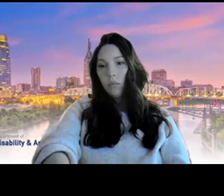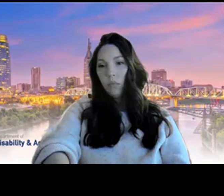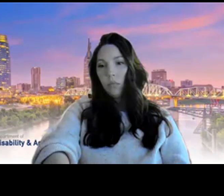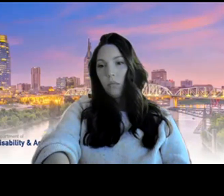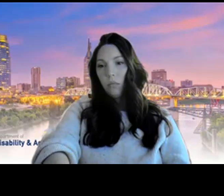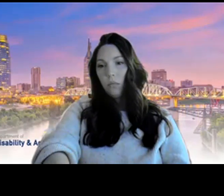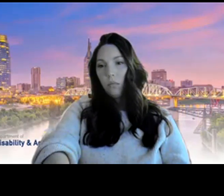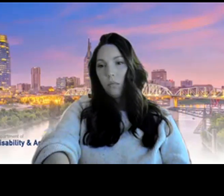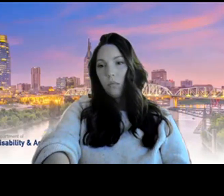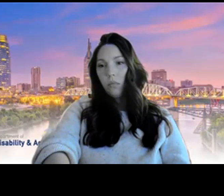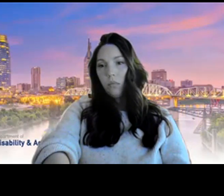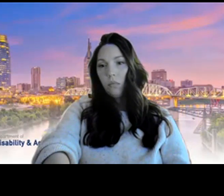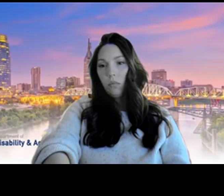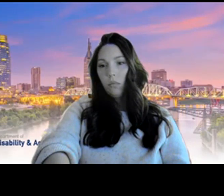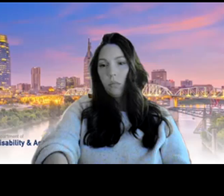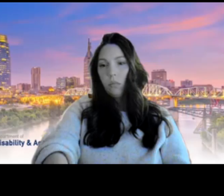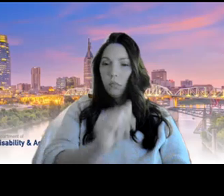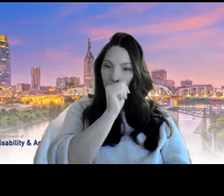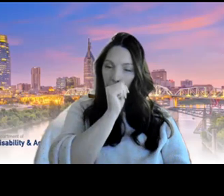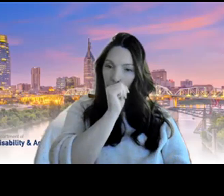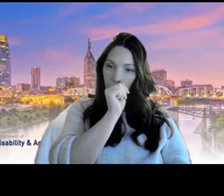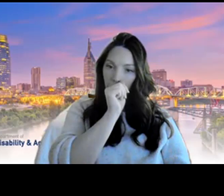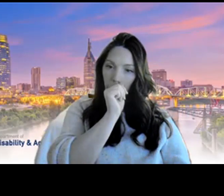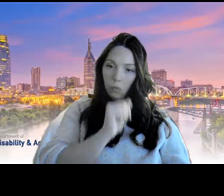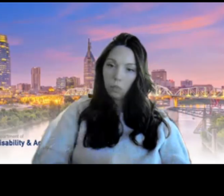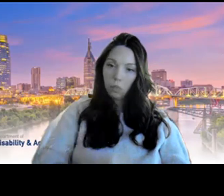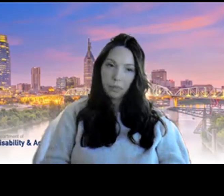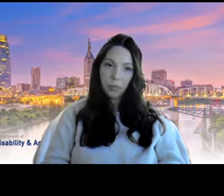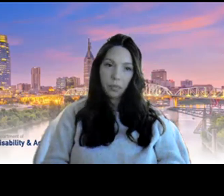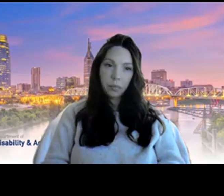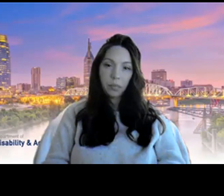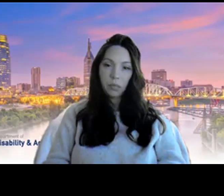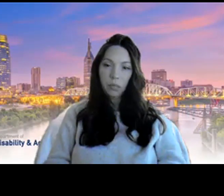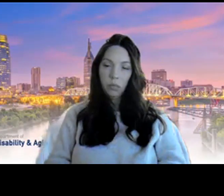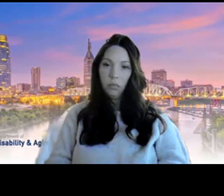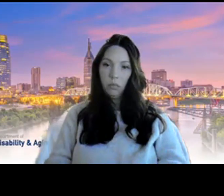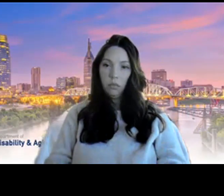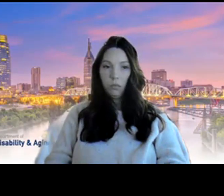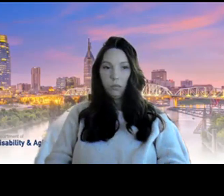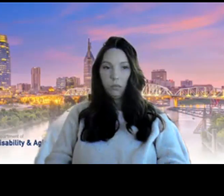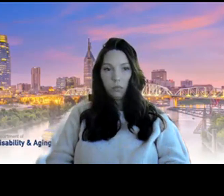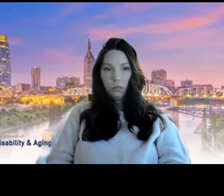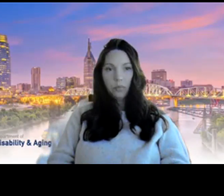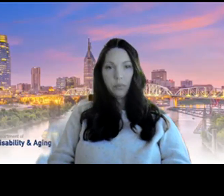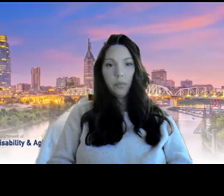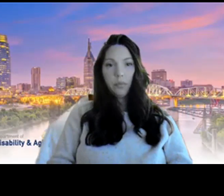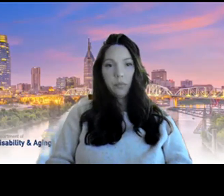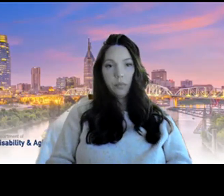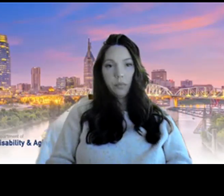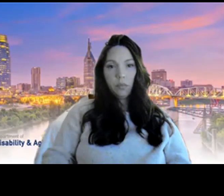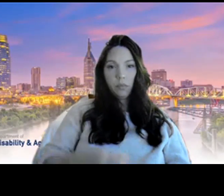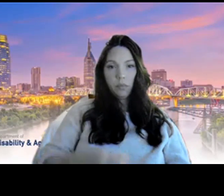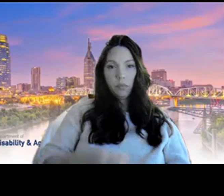But it is a request we have proposed making and we'll find out when he announces his budget at the state of the state whether or not that was something